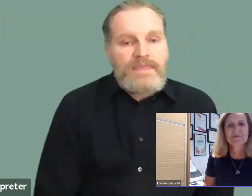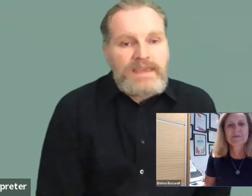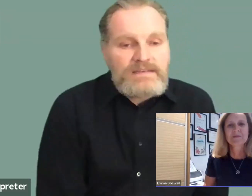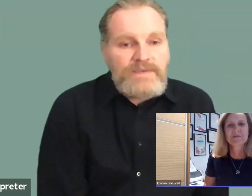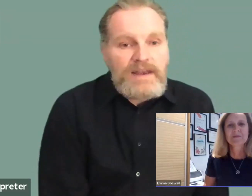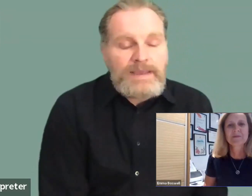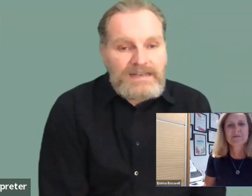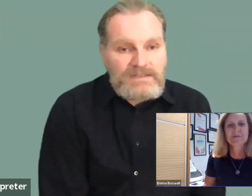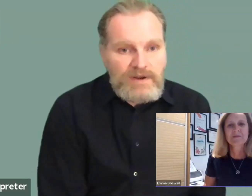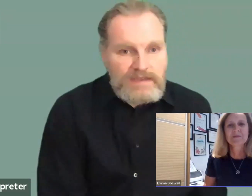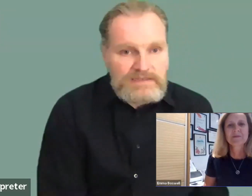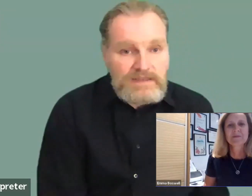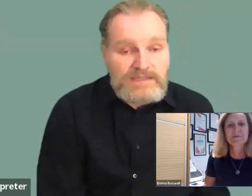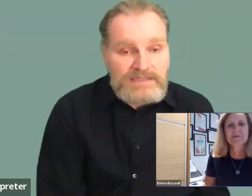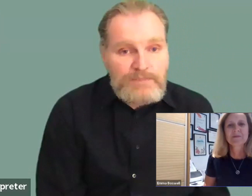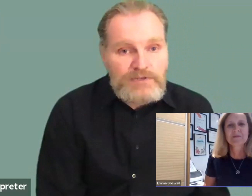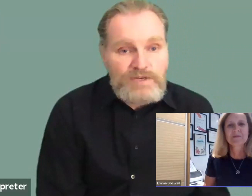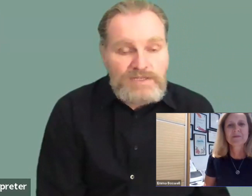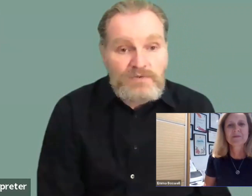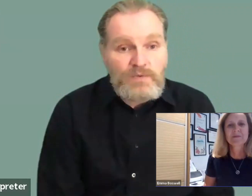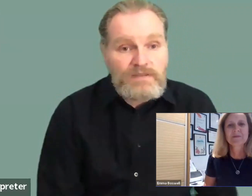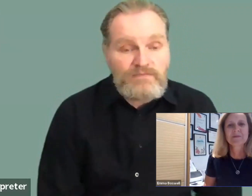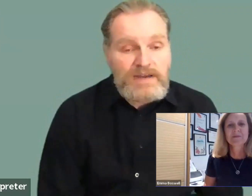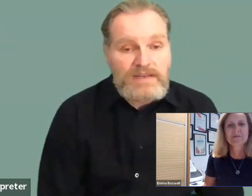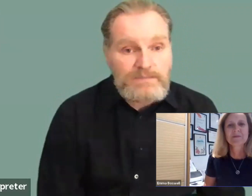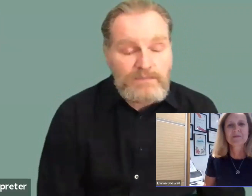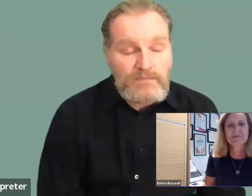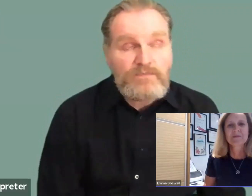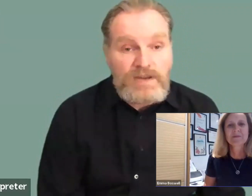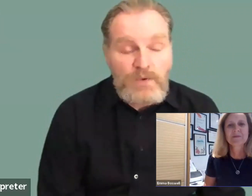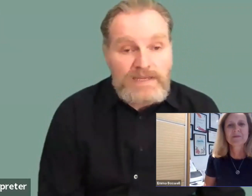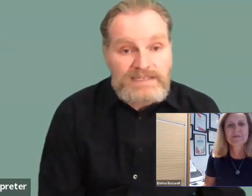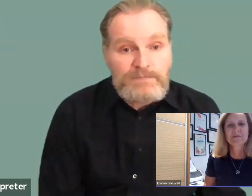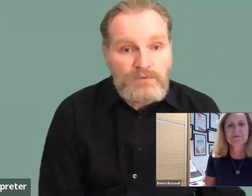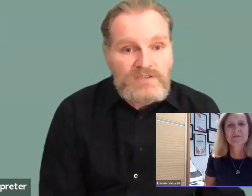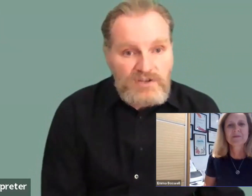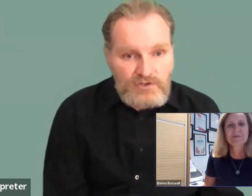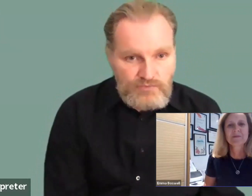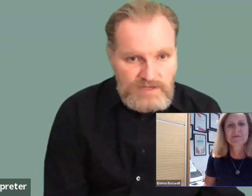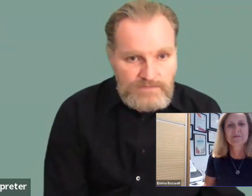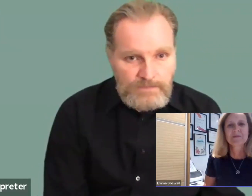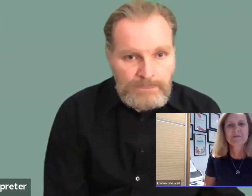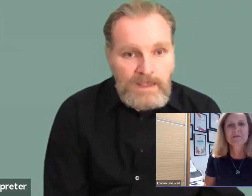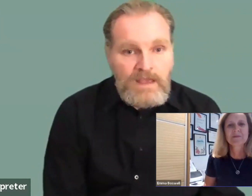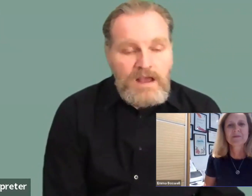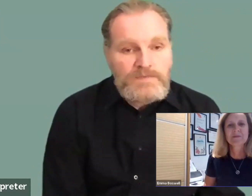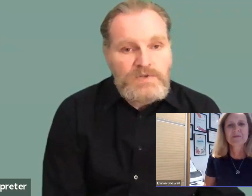they develop cataracts and this can be treated with really quite simple surgery. So,